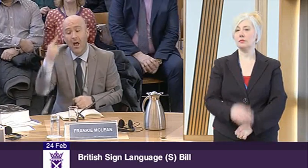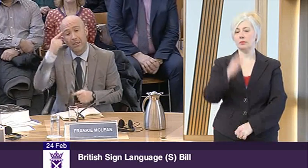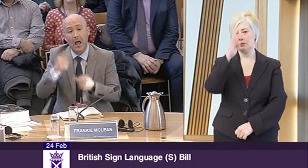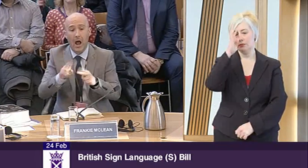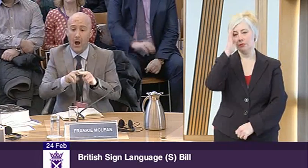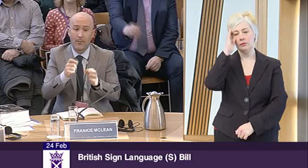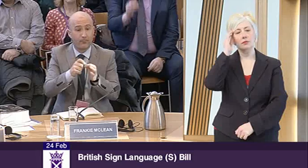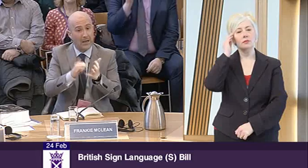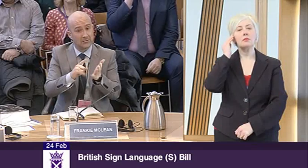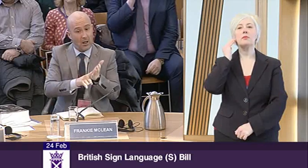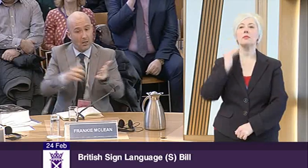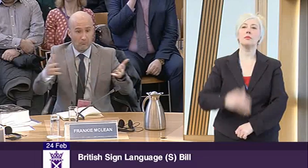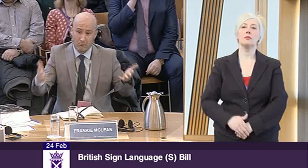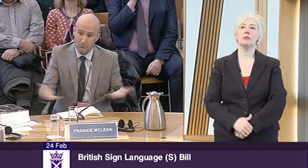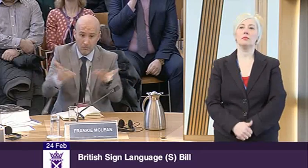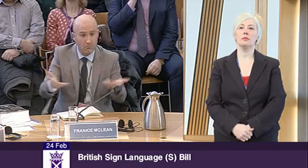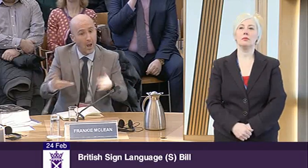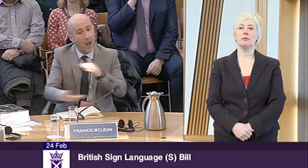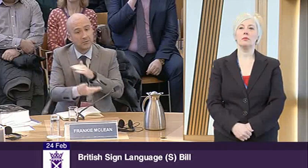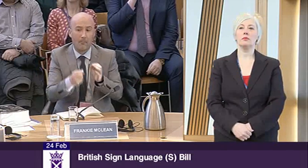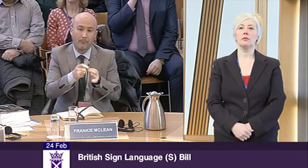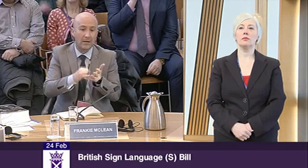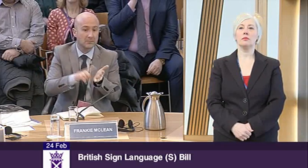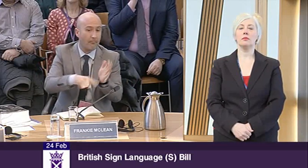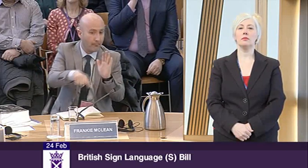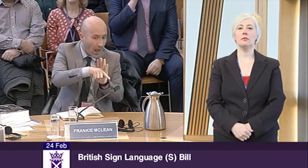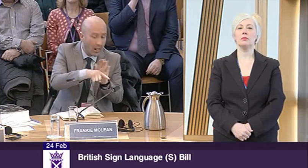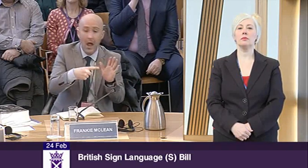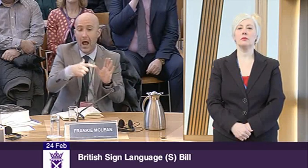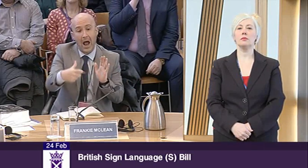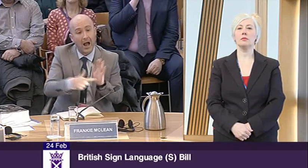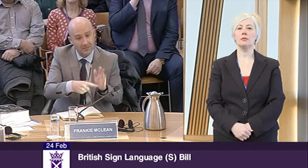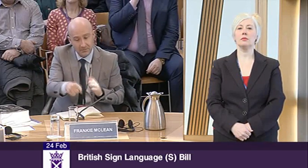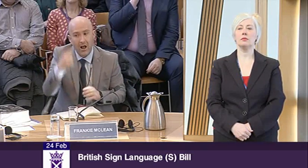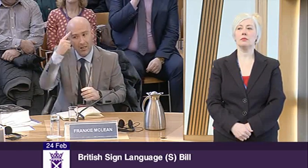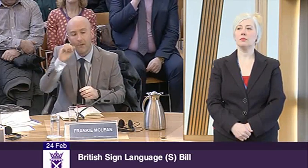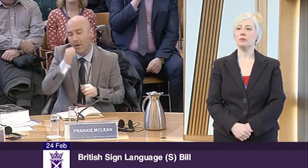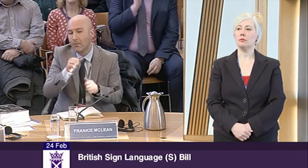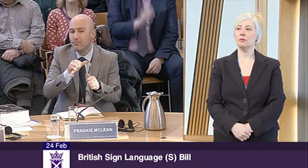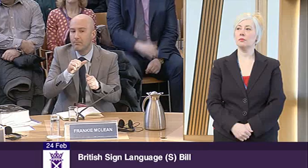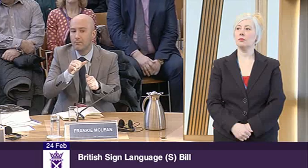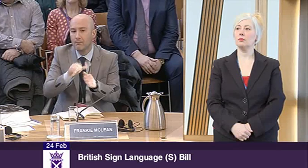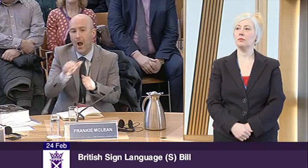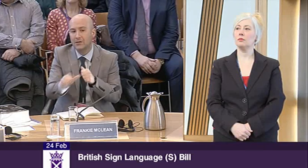The bill is a better model of legislation, as it will promote the use of BSL. That will